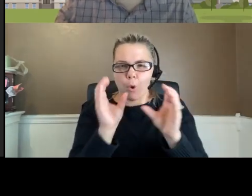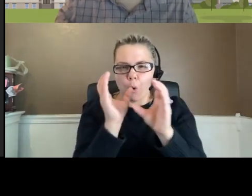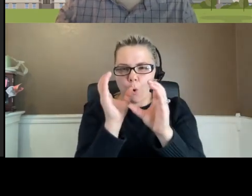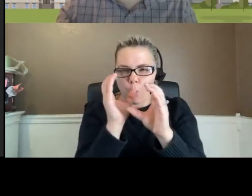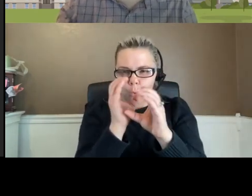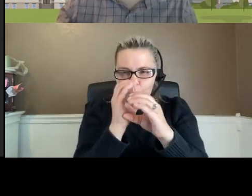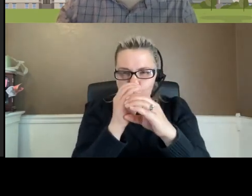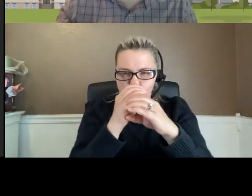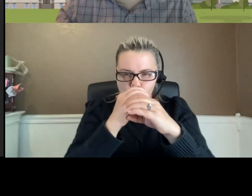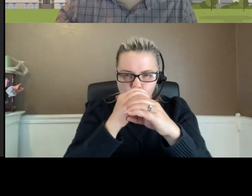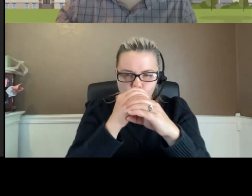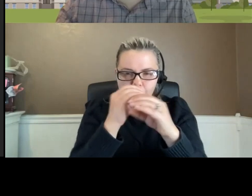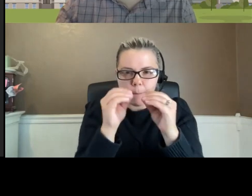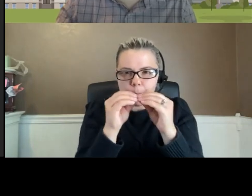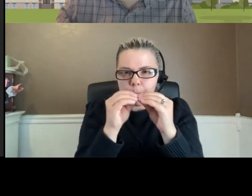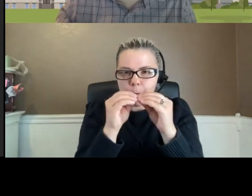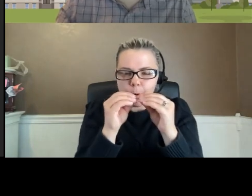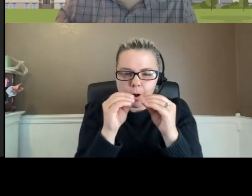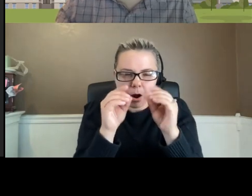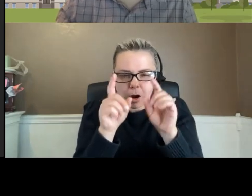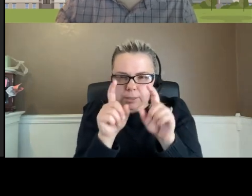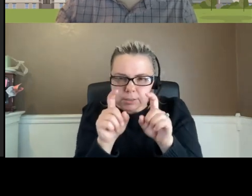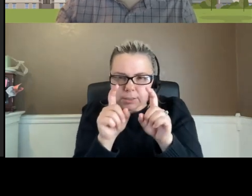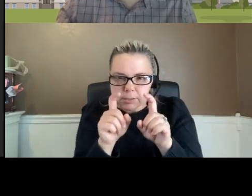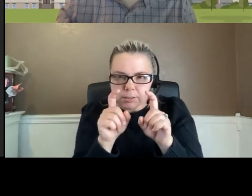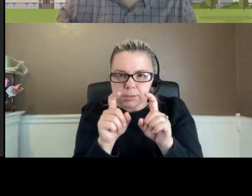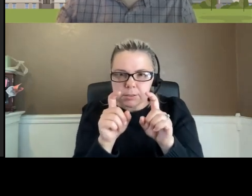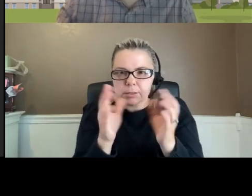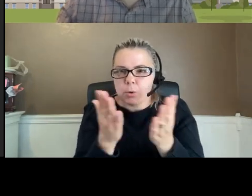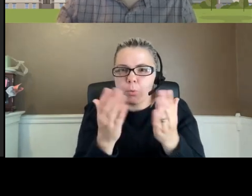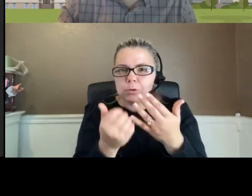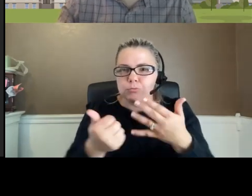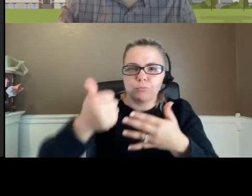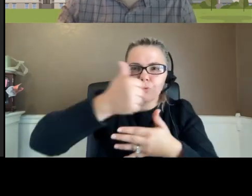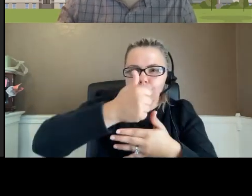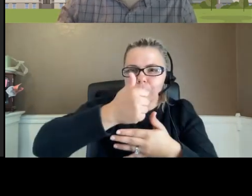going to test. What sites? What pages? What are we doing to prioritize? And that very often is